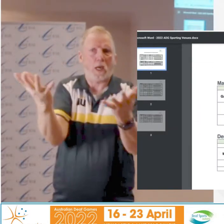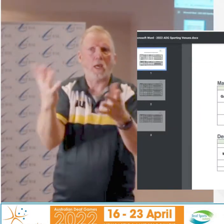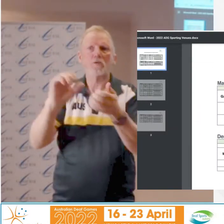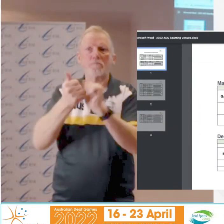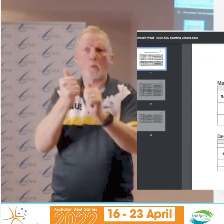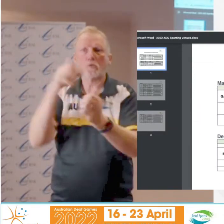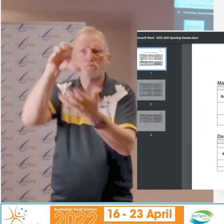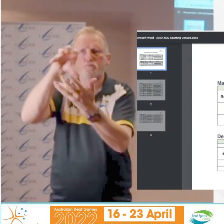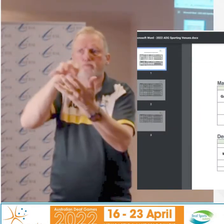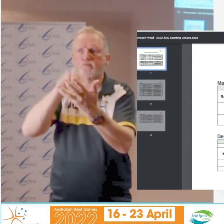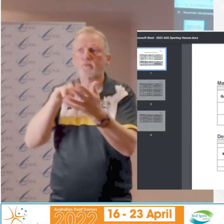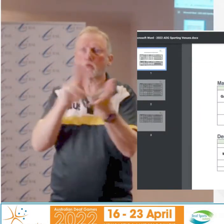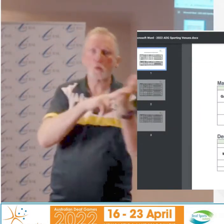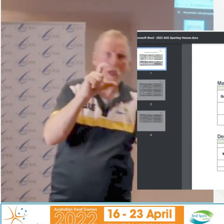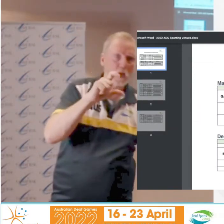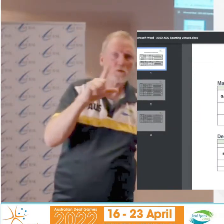you can also click on the Google maps link